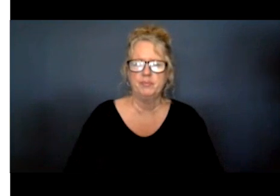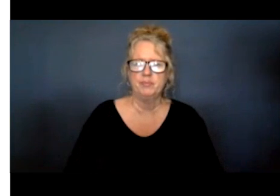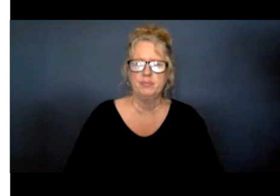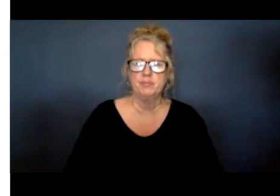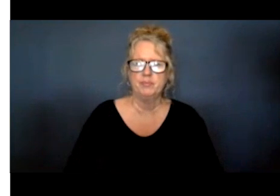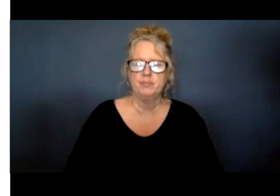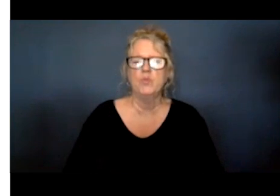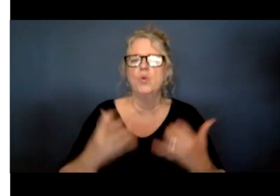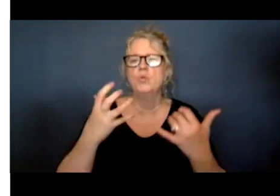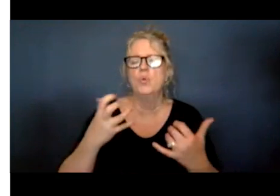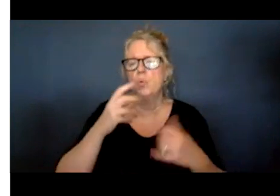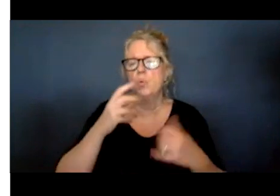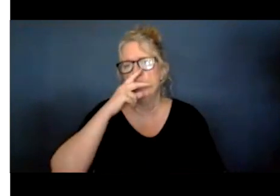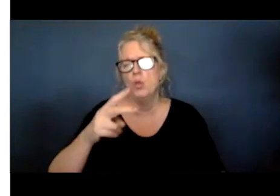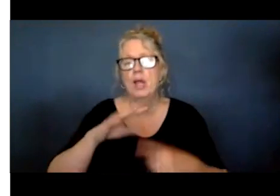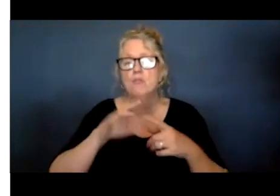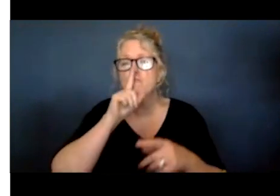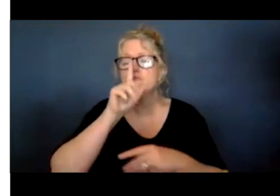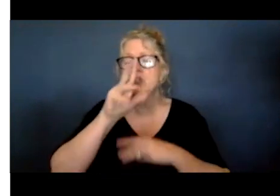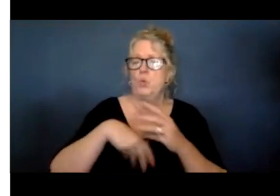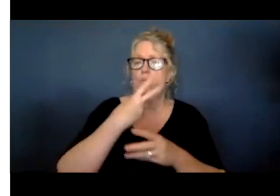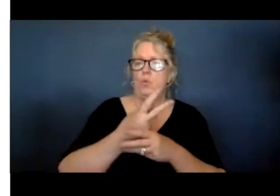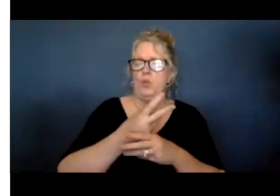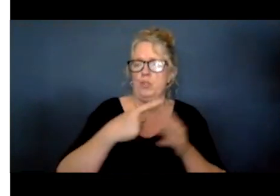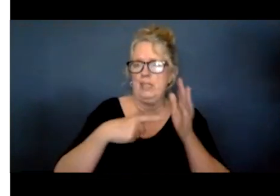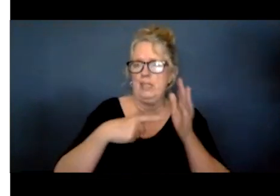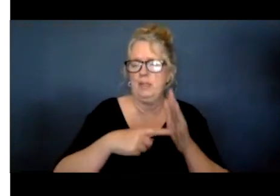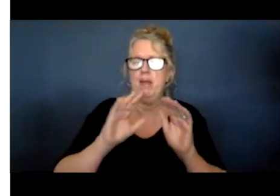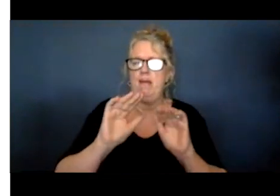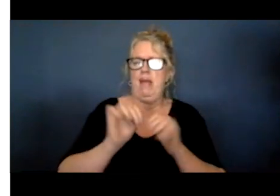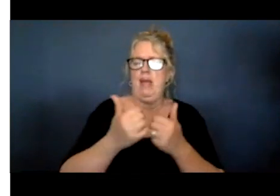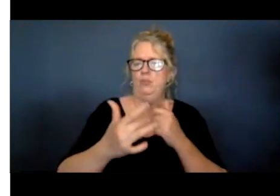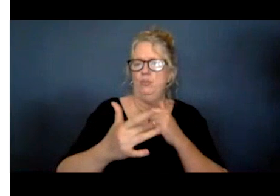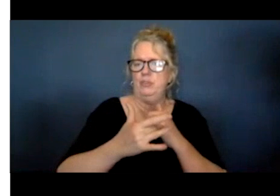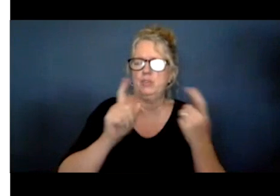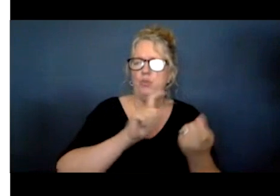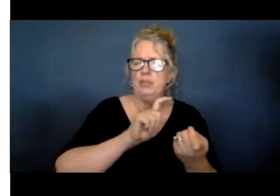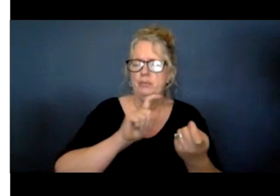Let’s next take a look at a real-world example of how technology is transforming employment